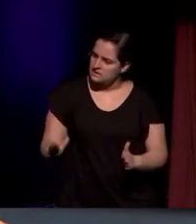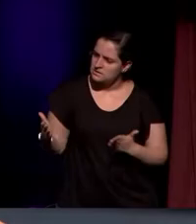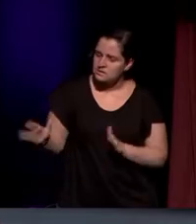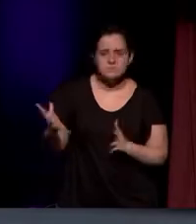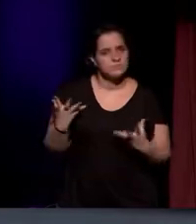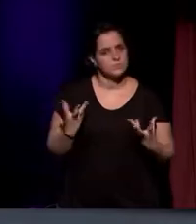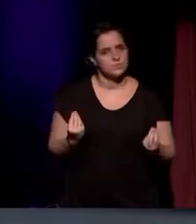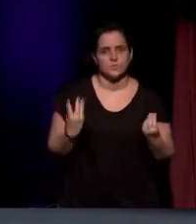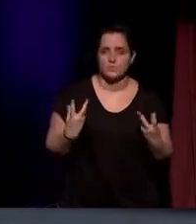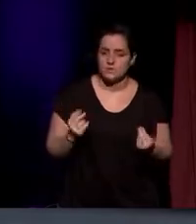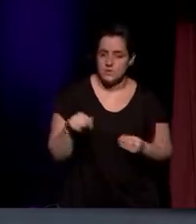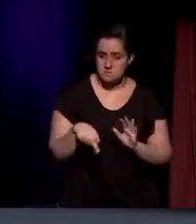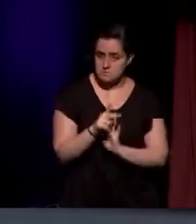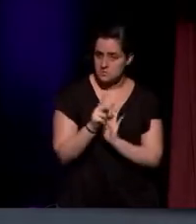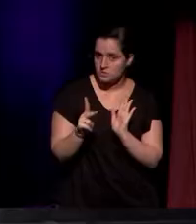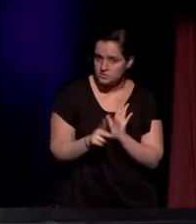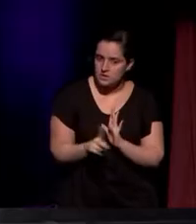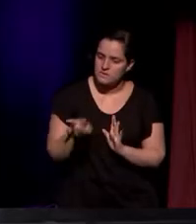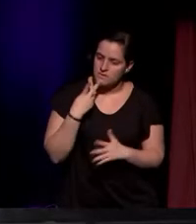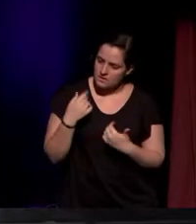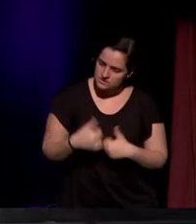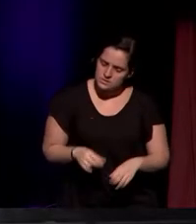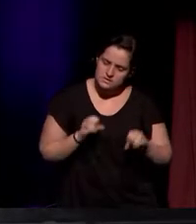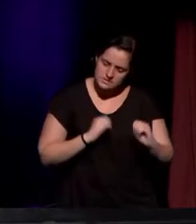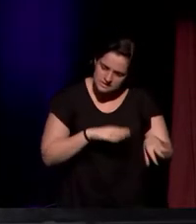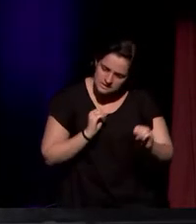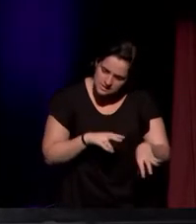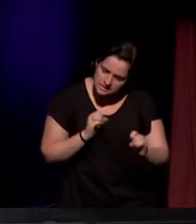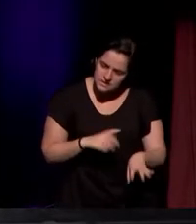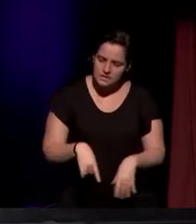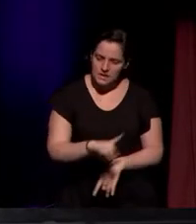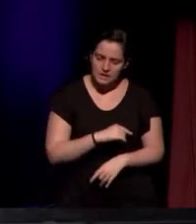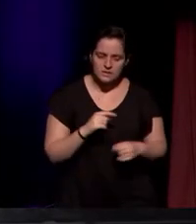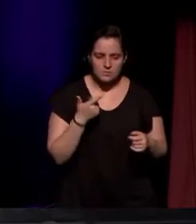It's a project that says you're teaching peasants to produce, that is, peasants